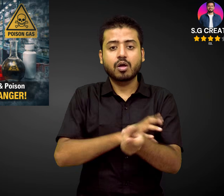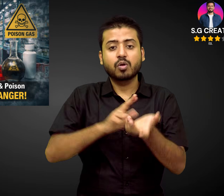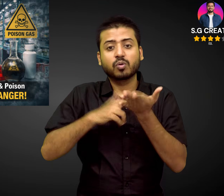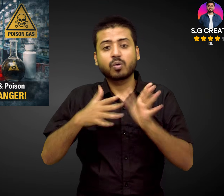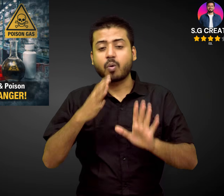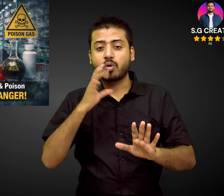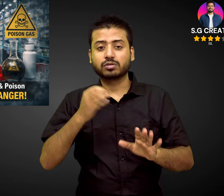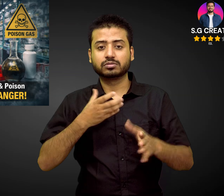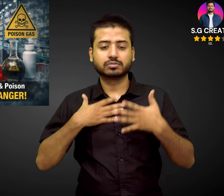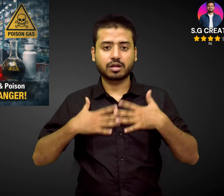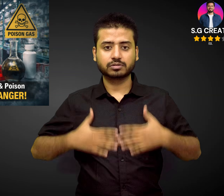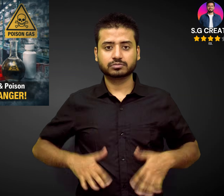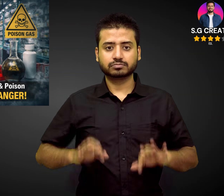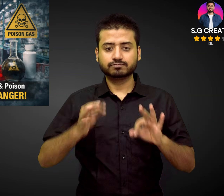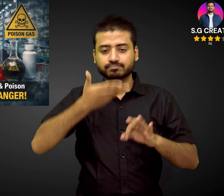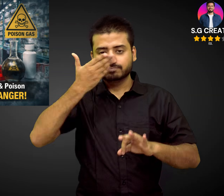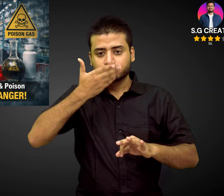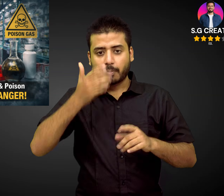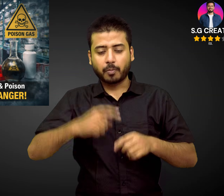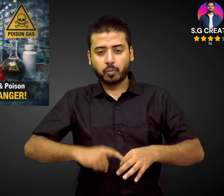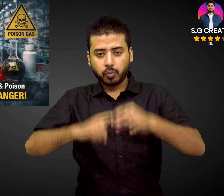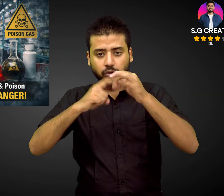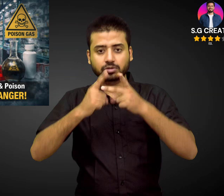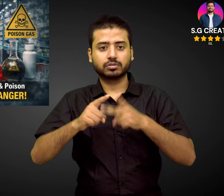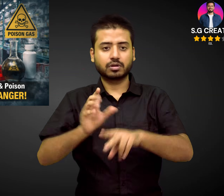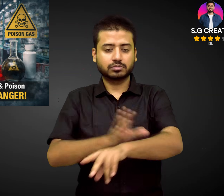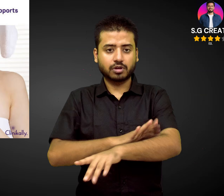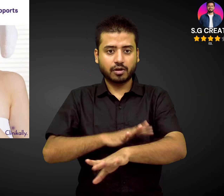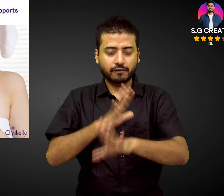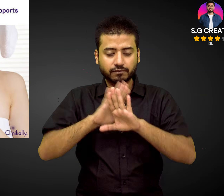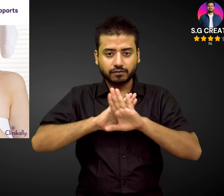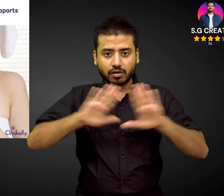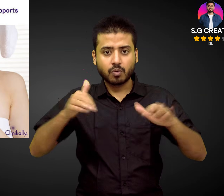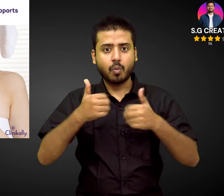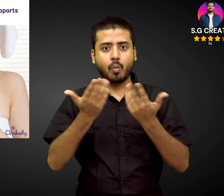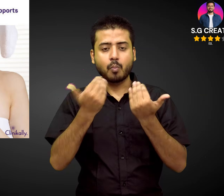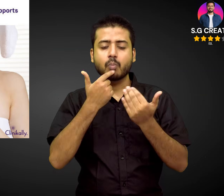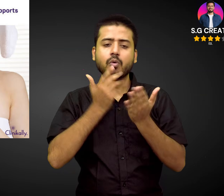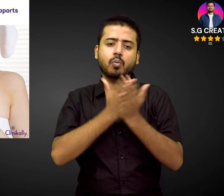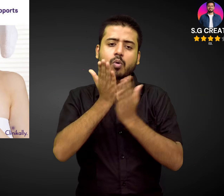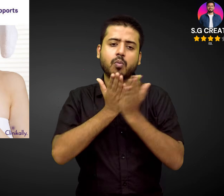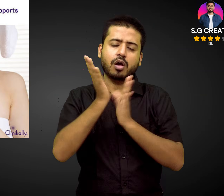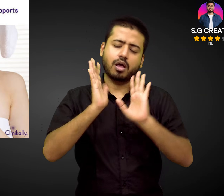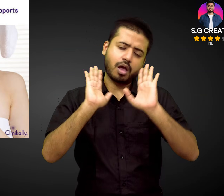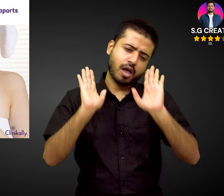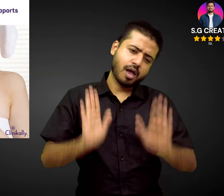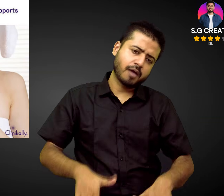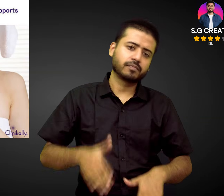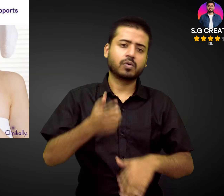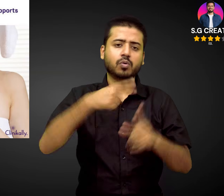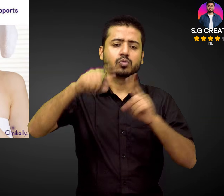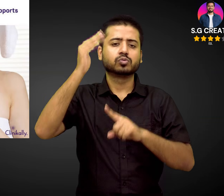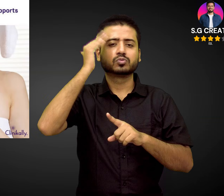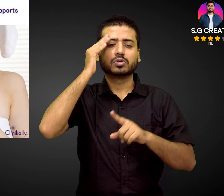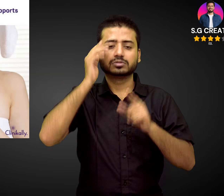water attracting head allowing it to trap oil and dirt and wash it away. However, true soap